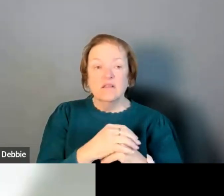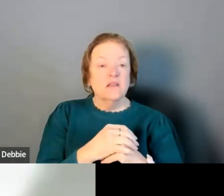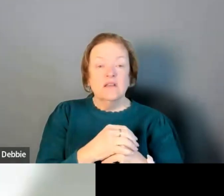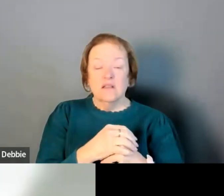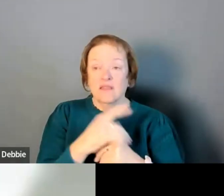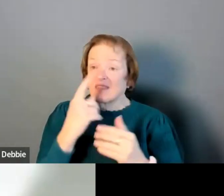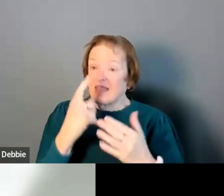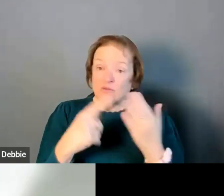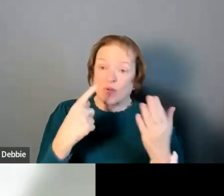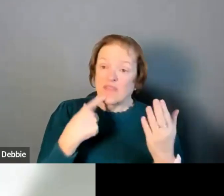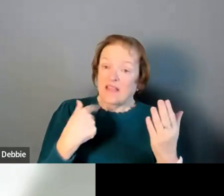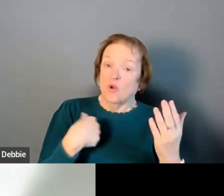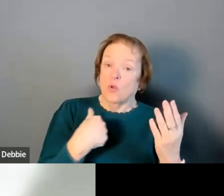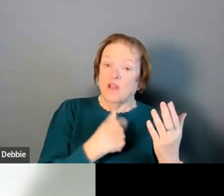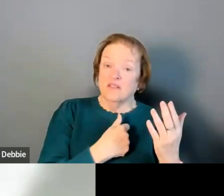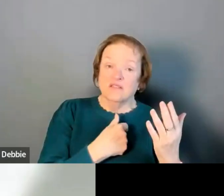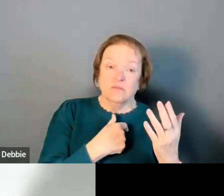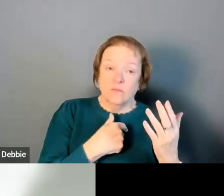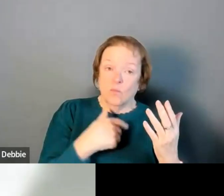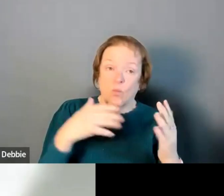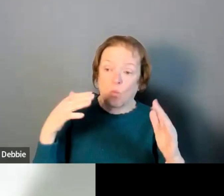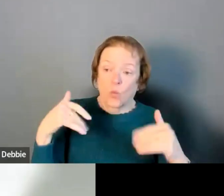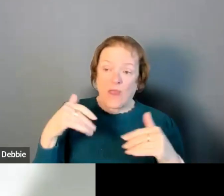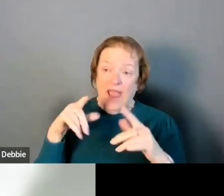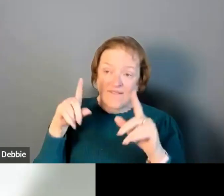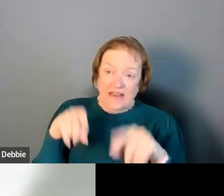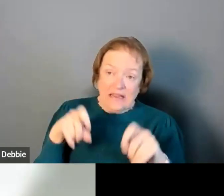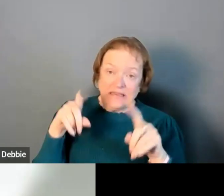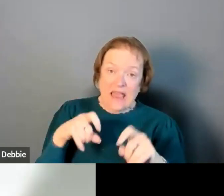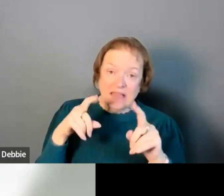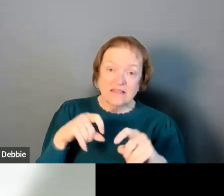I do not know, maybe if we if we did an experiment and we tried to do, like, a thousand in a day,